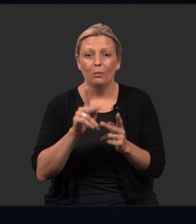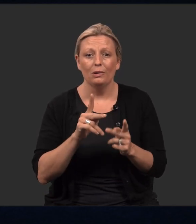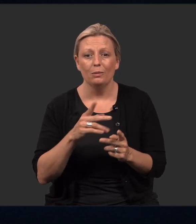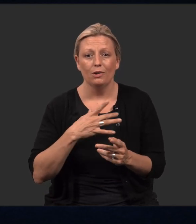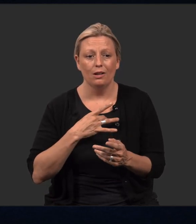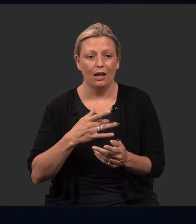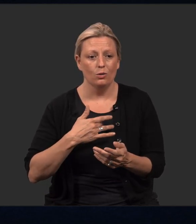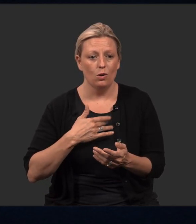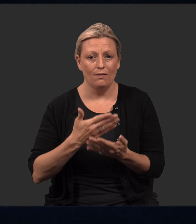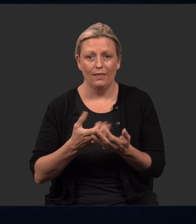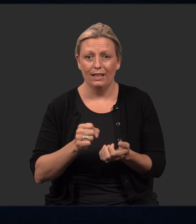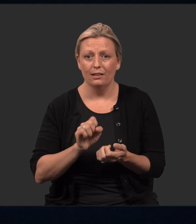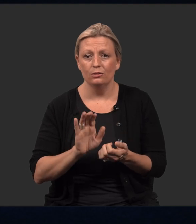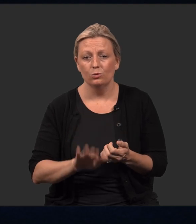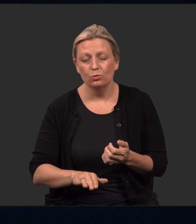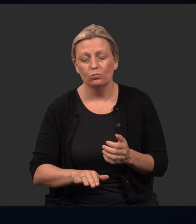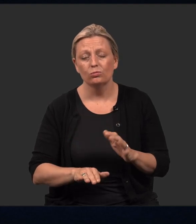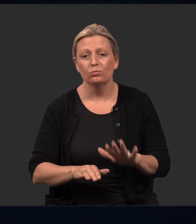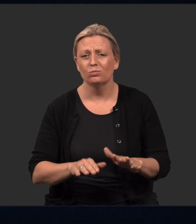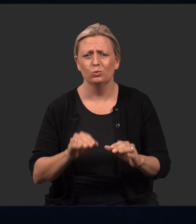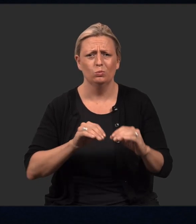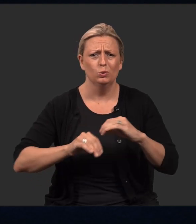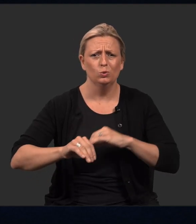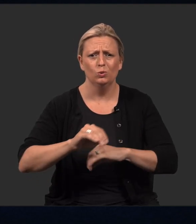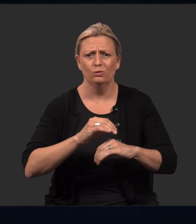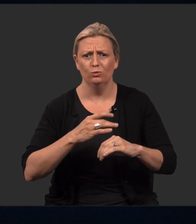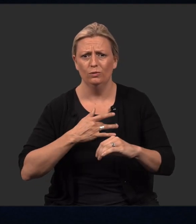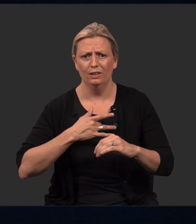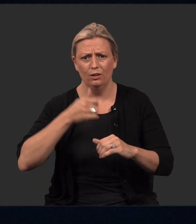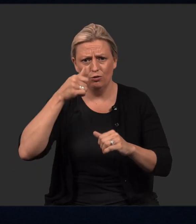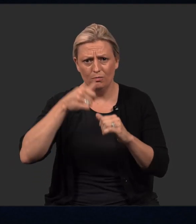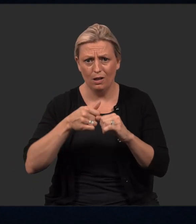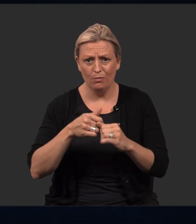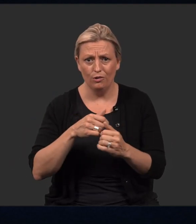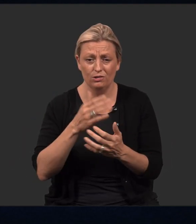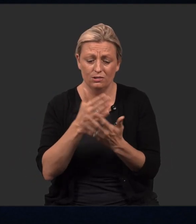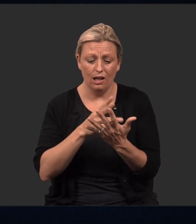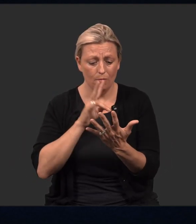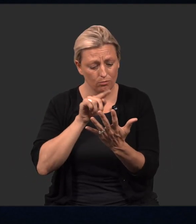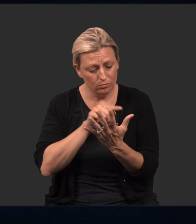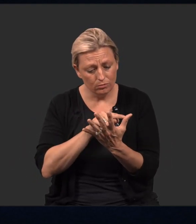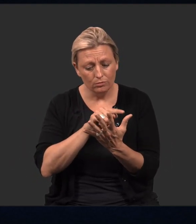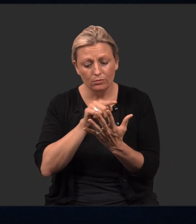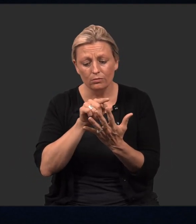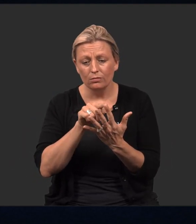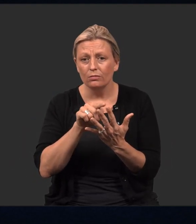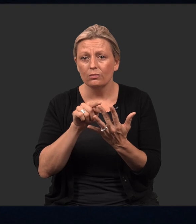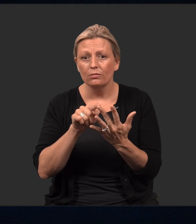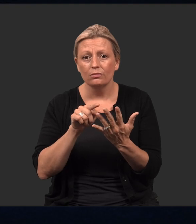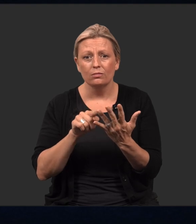Some people like the rhythm, or to move each tap to help them keep track. Some can count them out on their fingers, too.